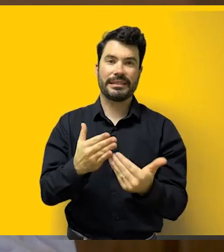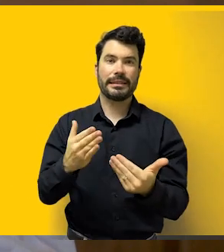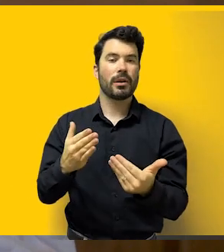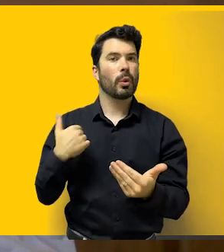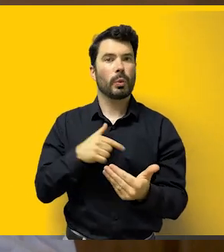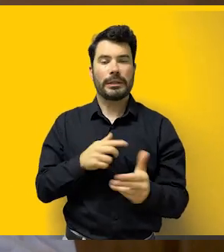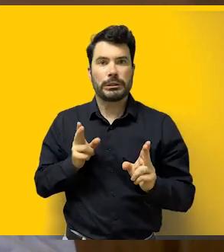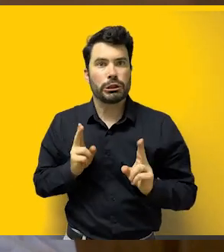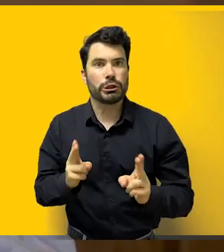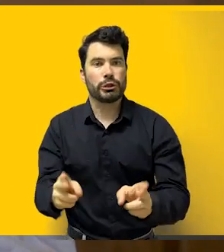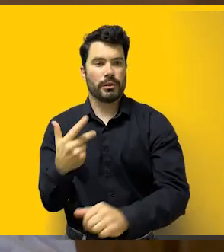and explain their situation.